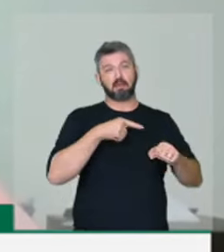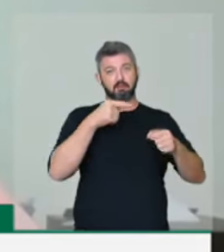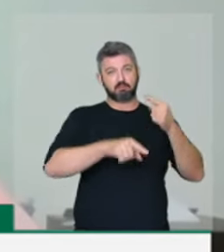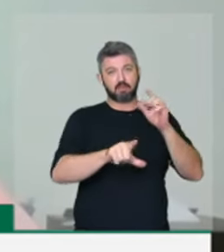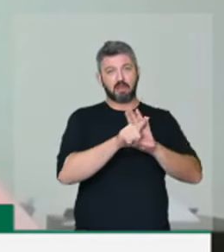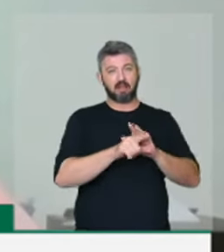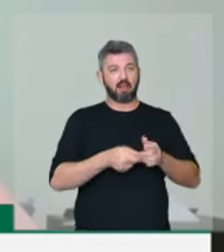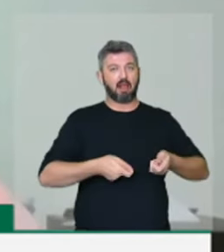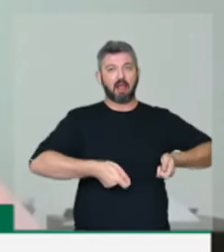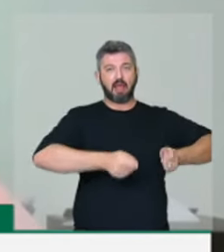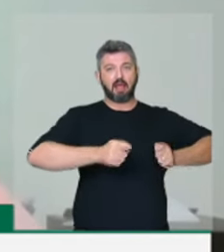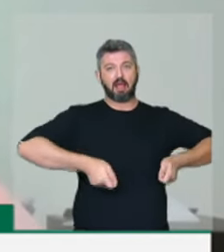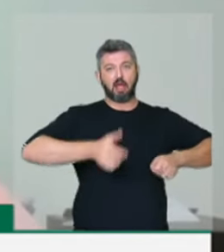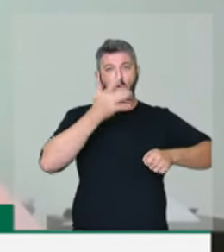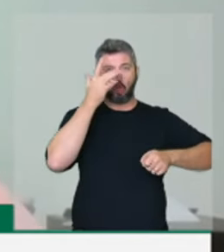PASSAGEM, TODA VEZ QUE QUANDO ALGUÉM ABRE A BOCA: VAMOS